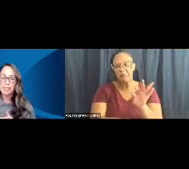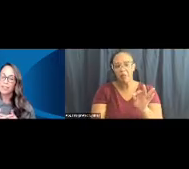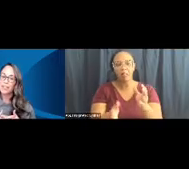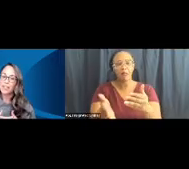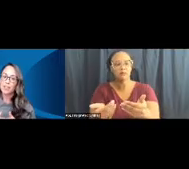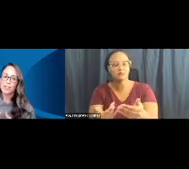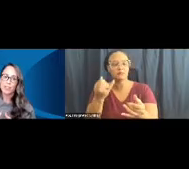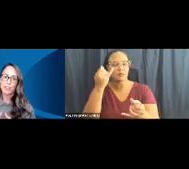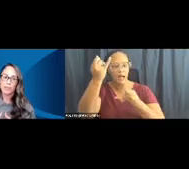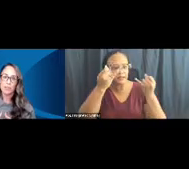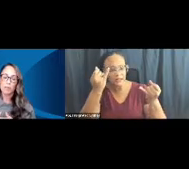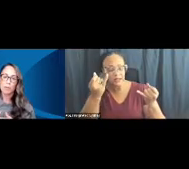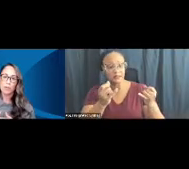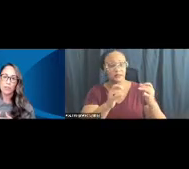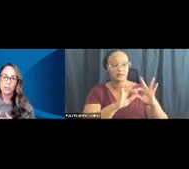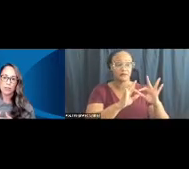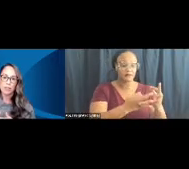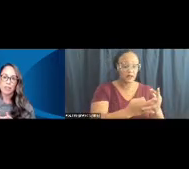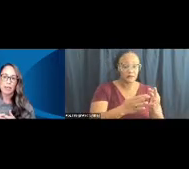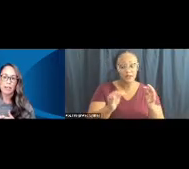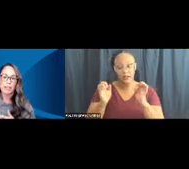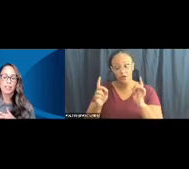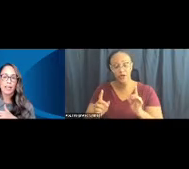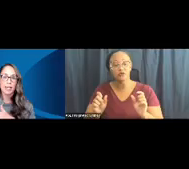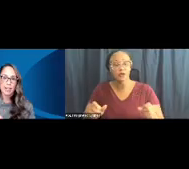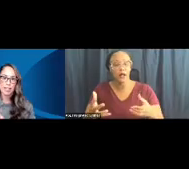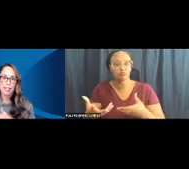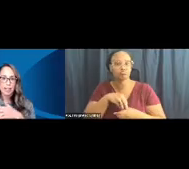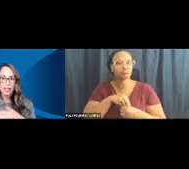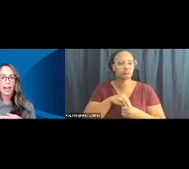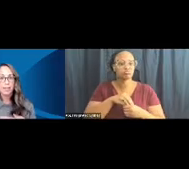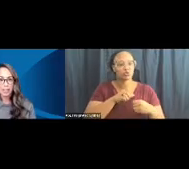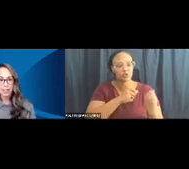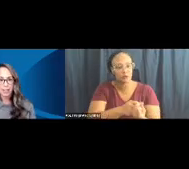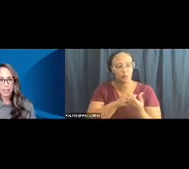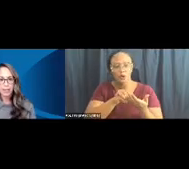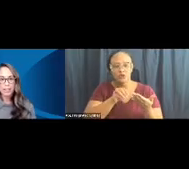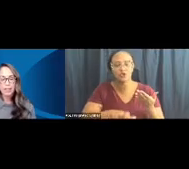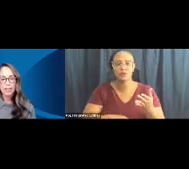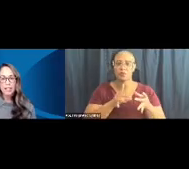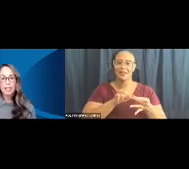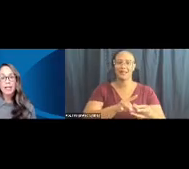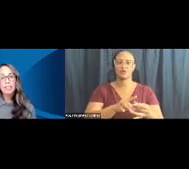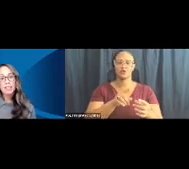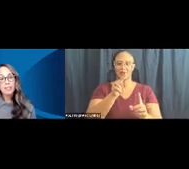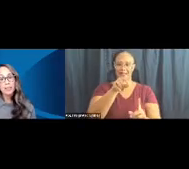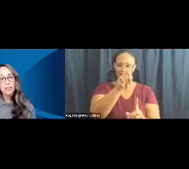families and educators can use to support students in areas connected to that indicator. The ideas